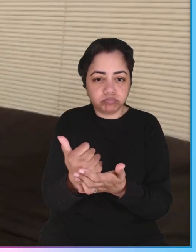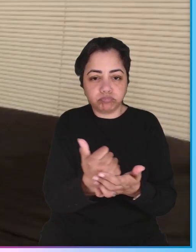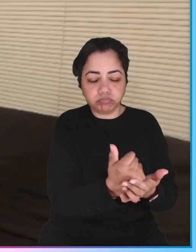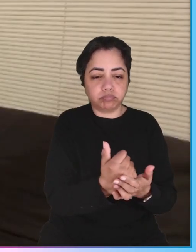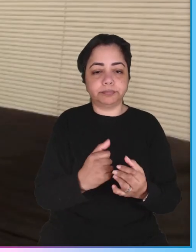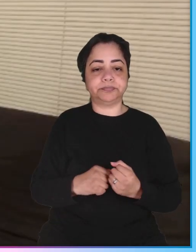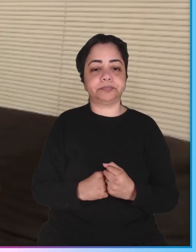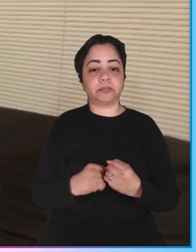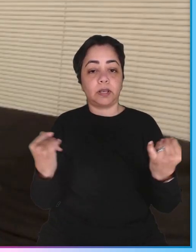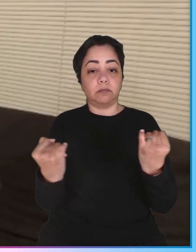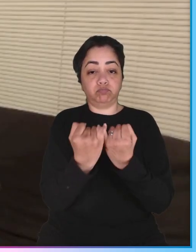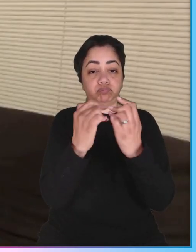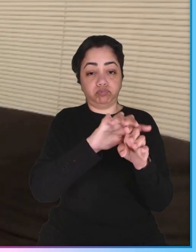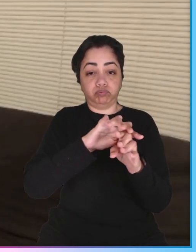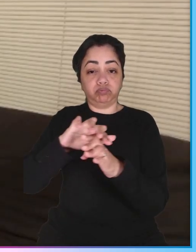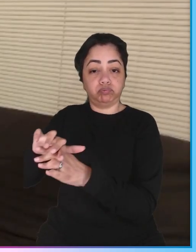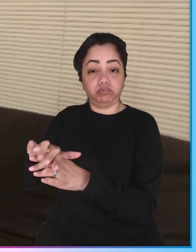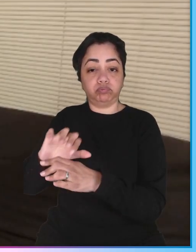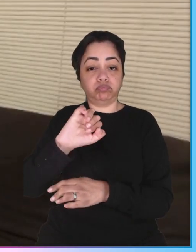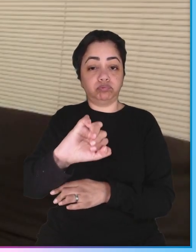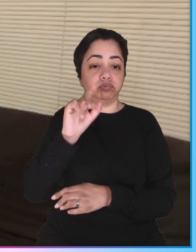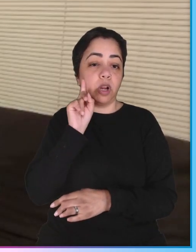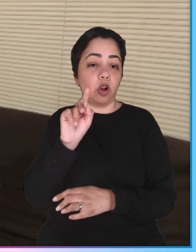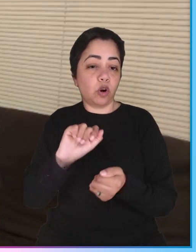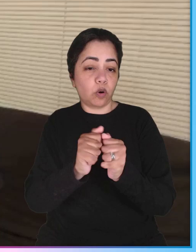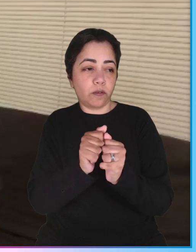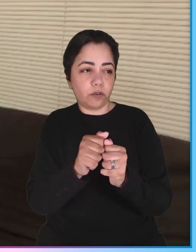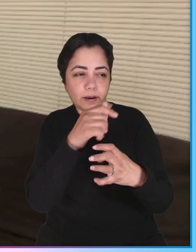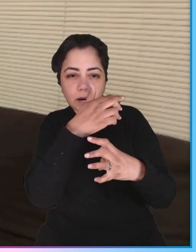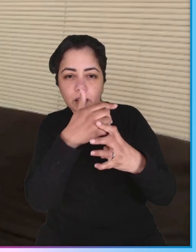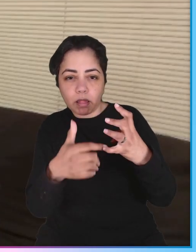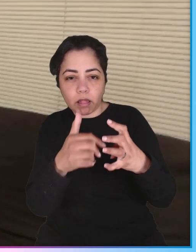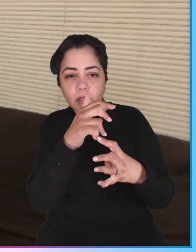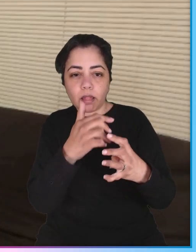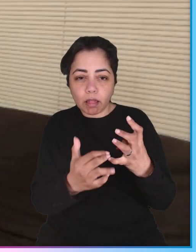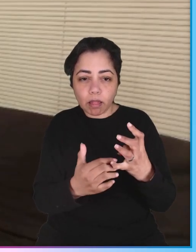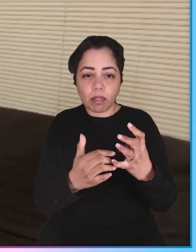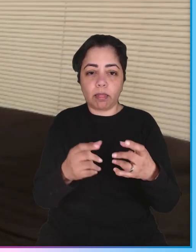Bossgame is all about using the power of love to defeat huge, ridiculous bosses.